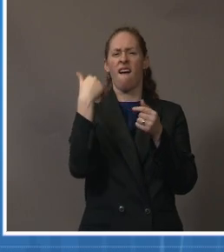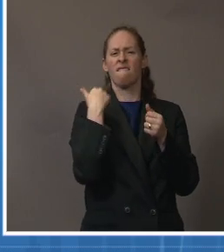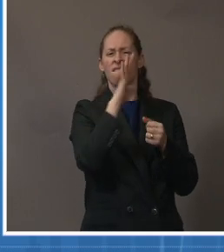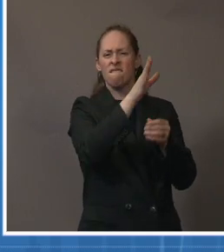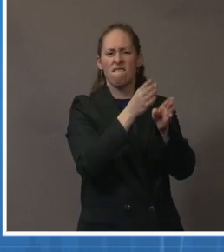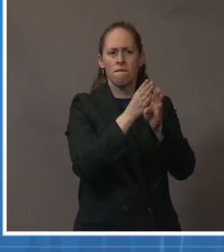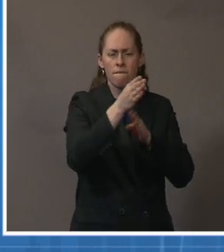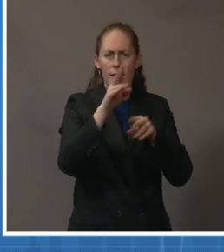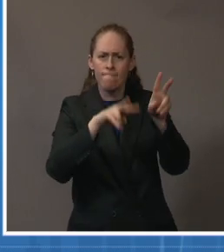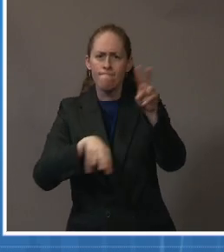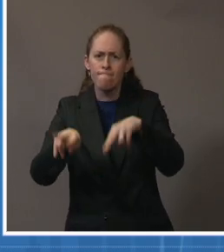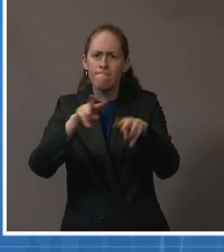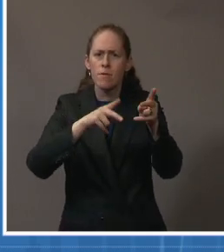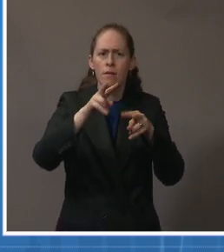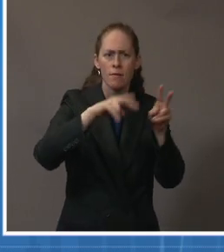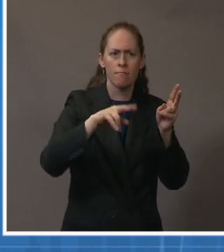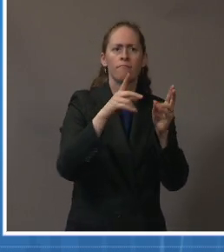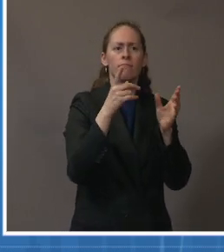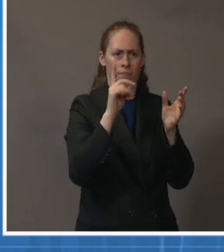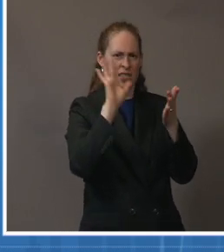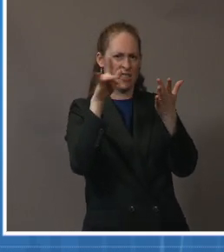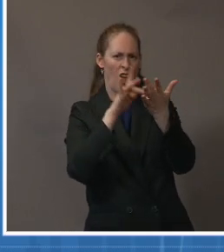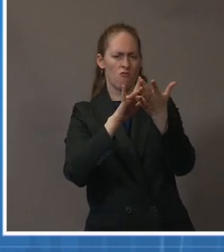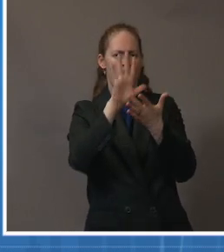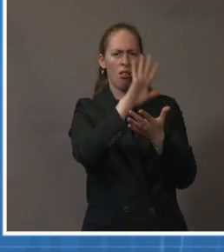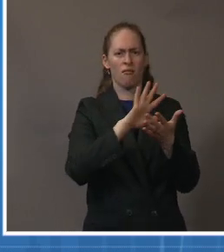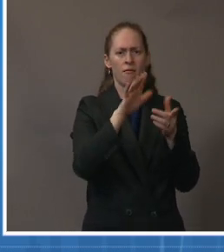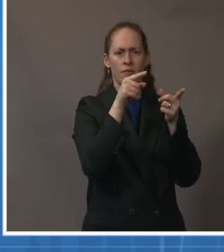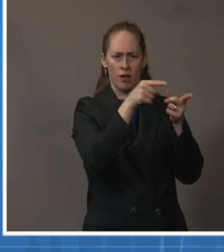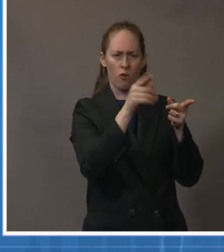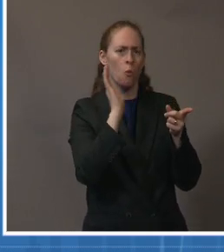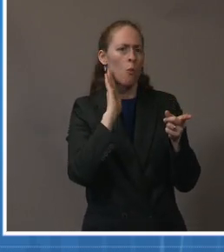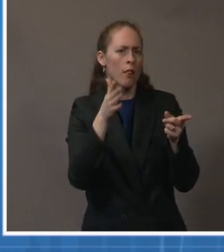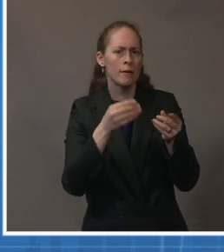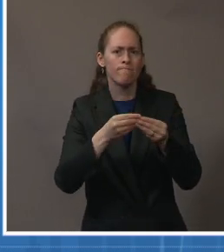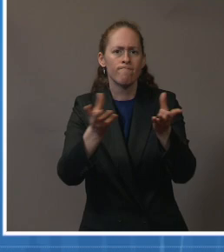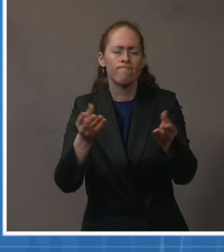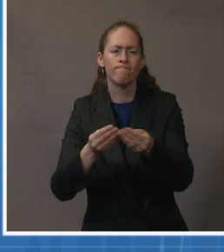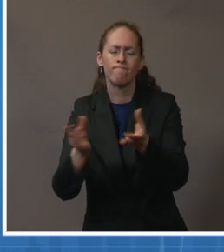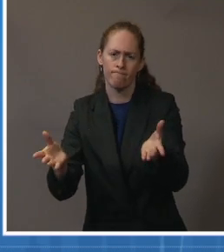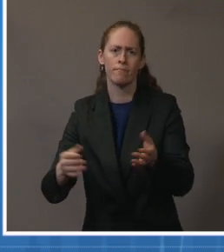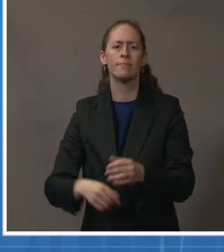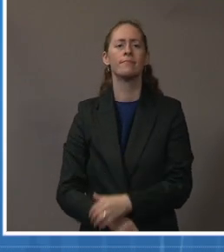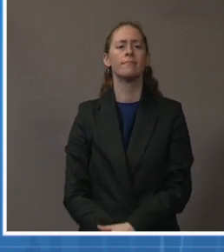CARPHA. These networks will help decide where to allocate needed doses